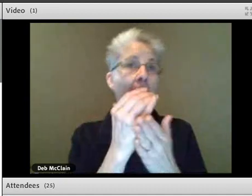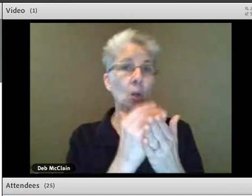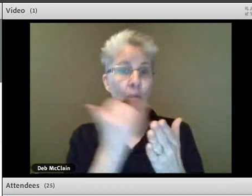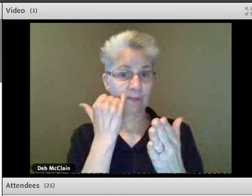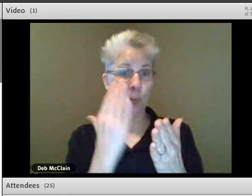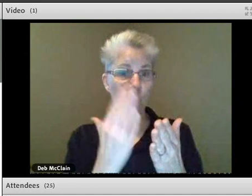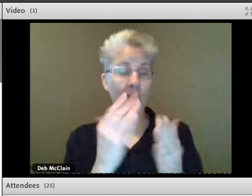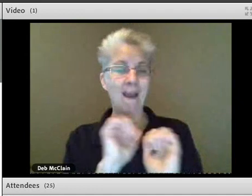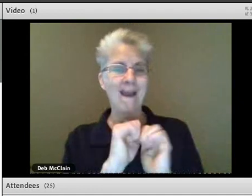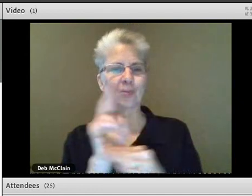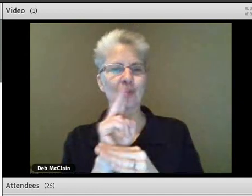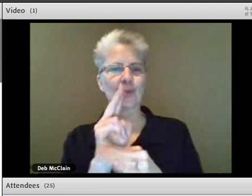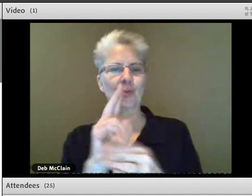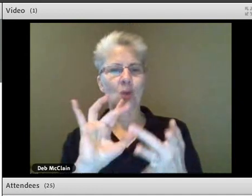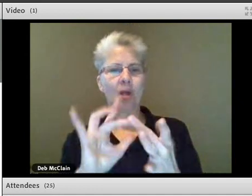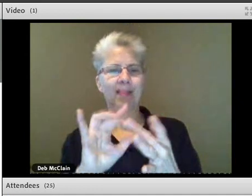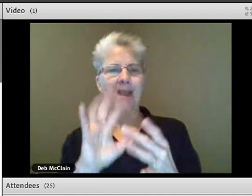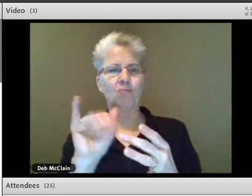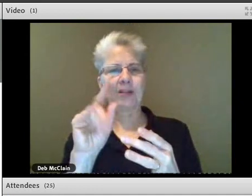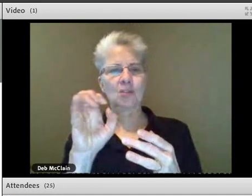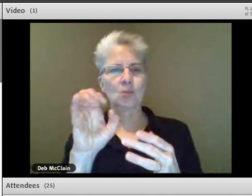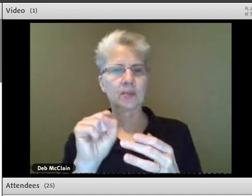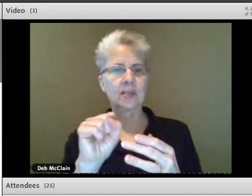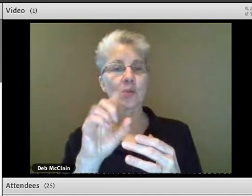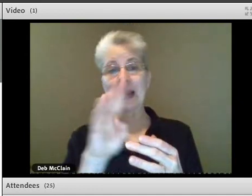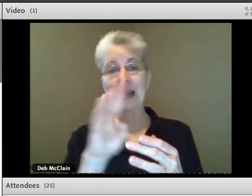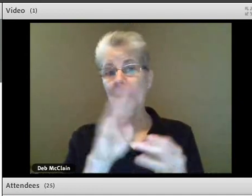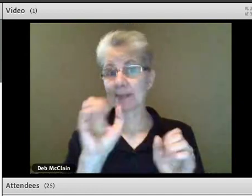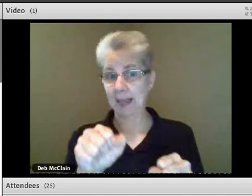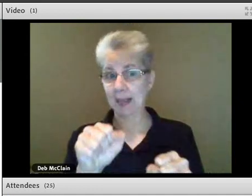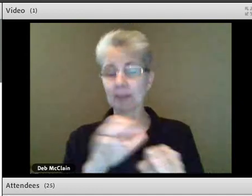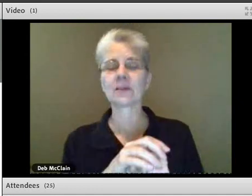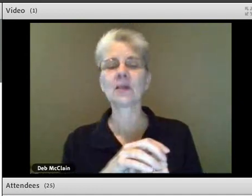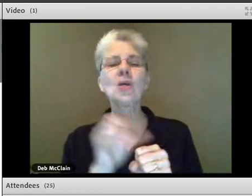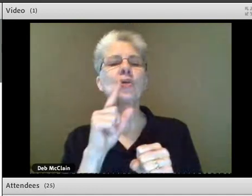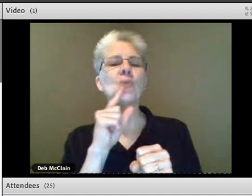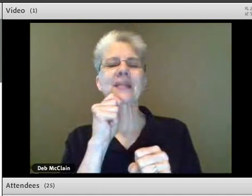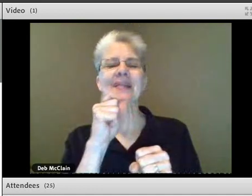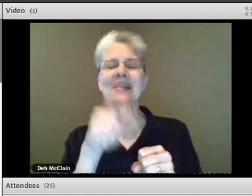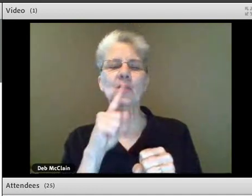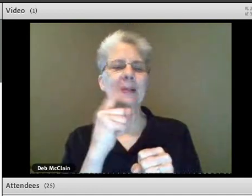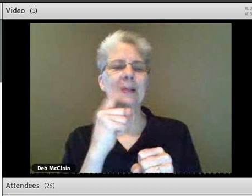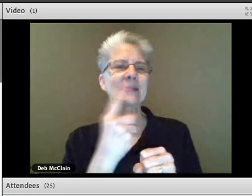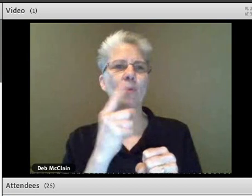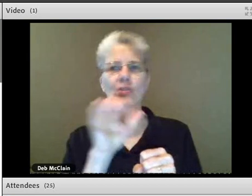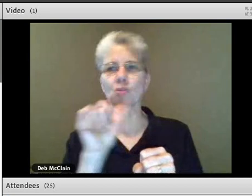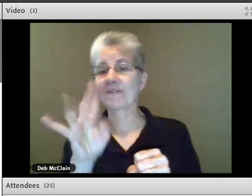on how to use the online resources or online databases, so now there doesn't need to be someone 24/7 available